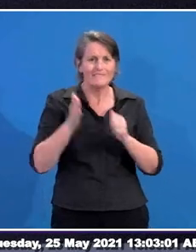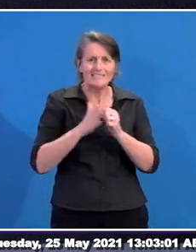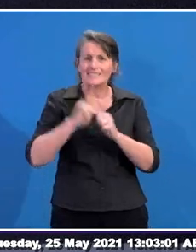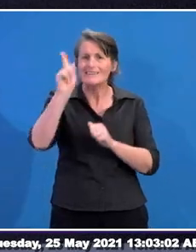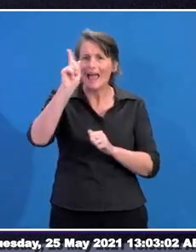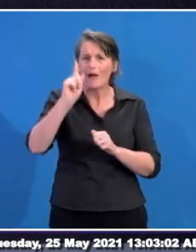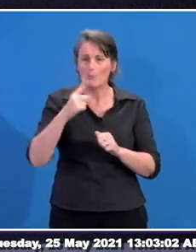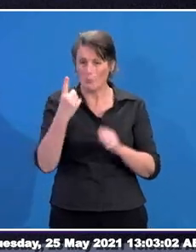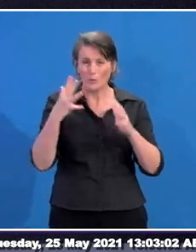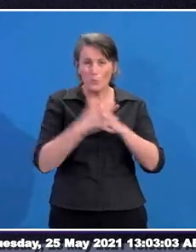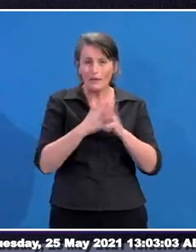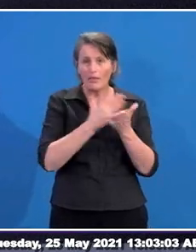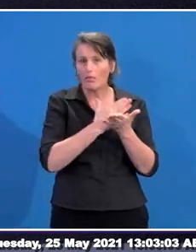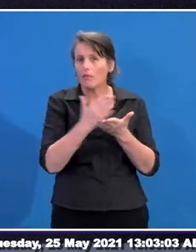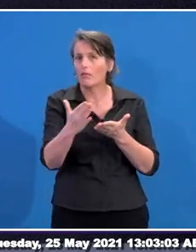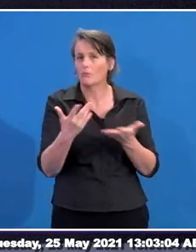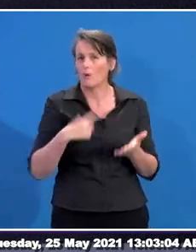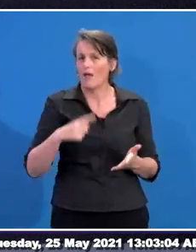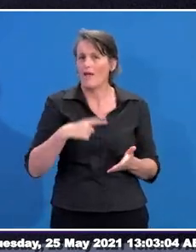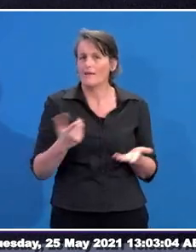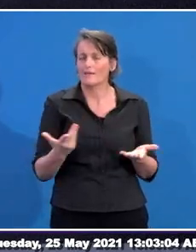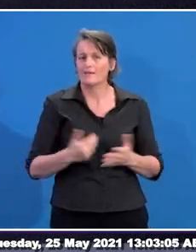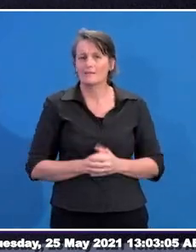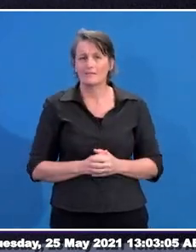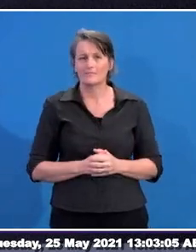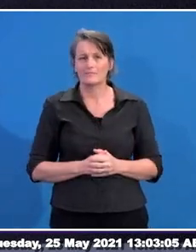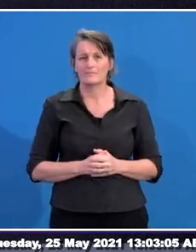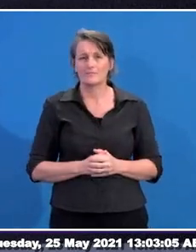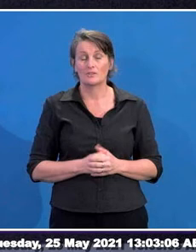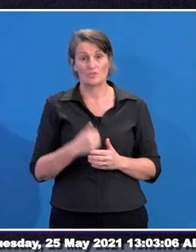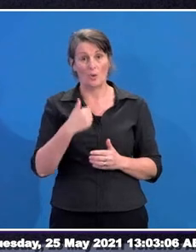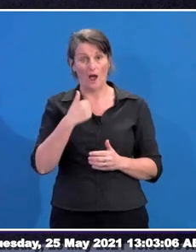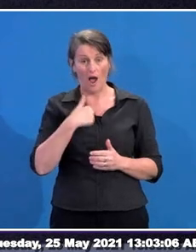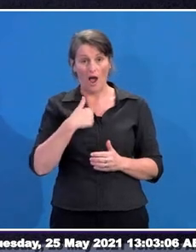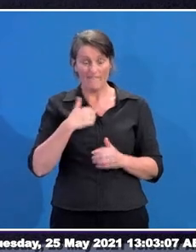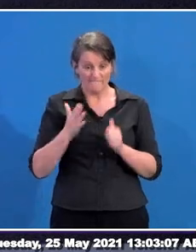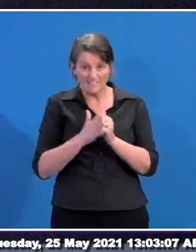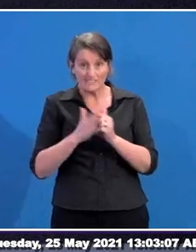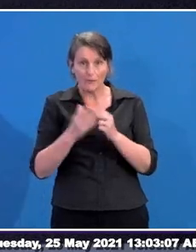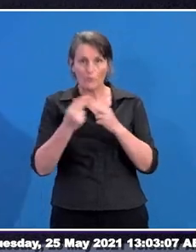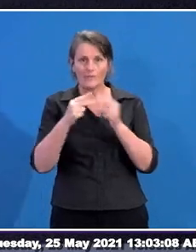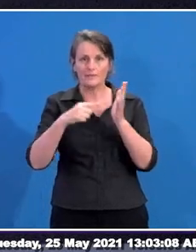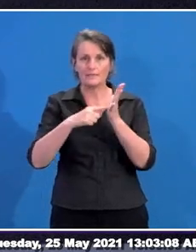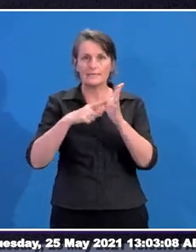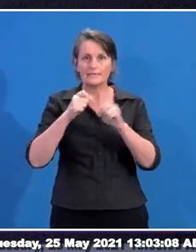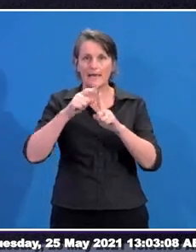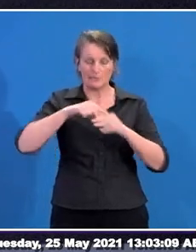And we got tape to tape it together so that he can go for a drive on that day.